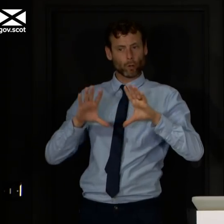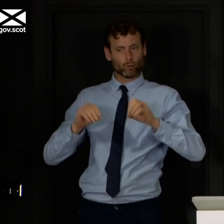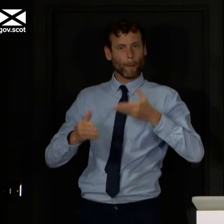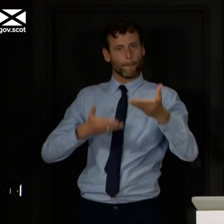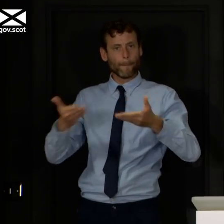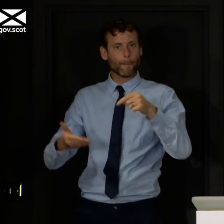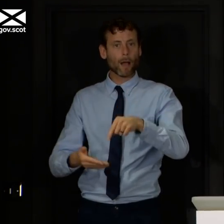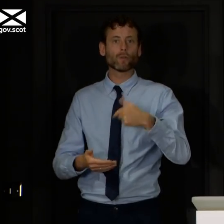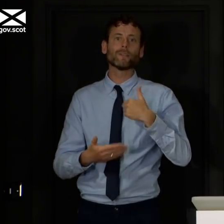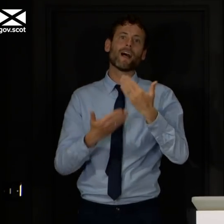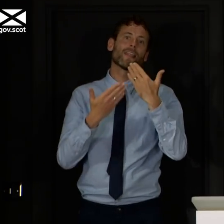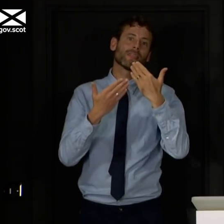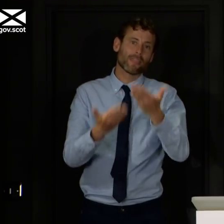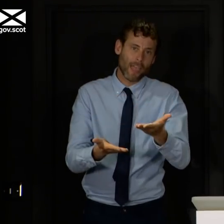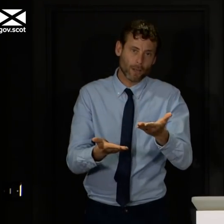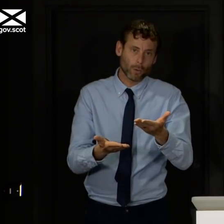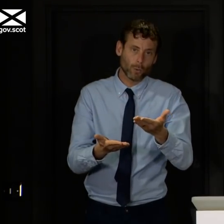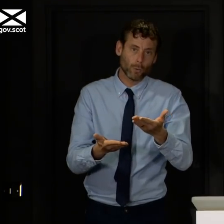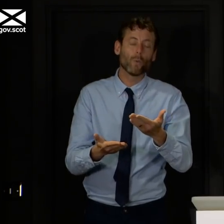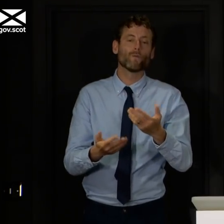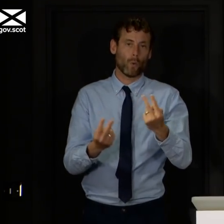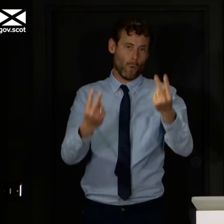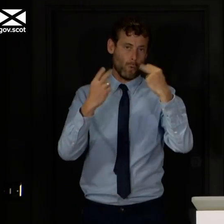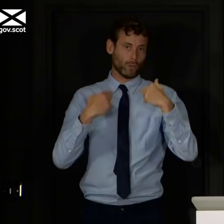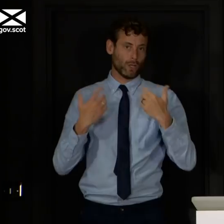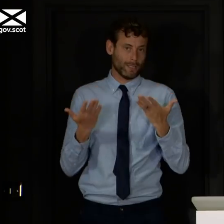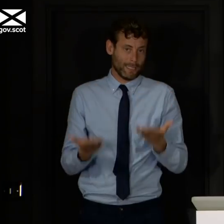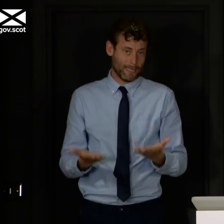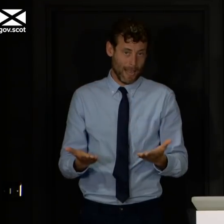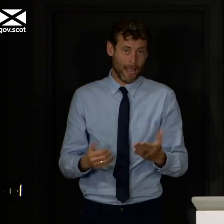So can I thank you for joining us today. Thank you to the journalists for joining us, my